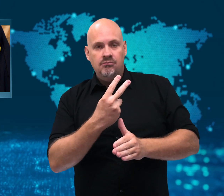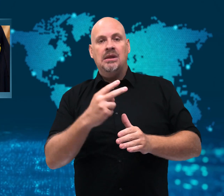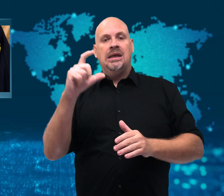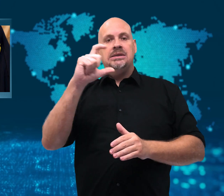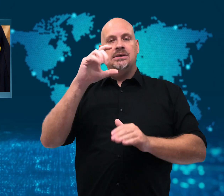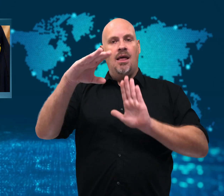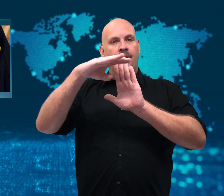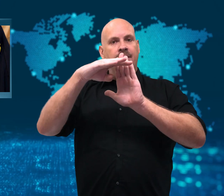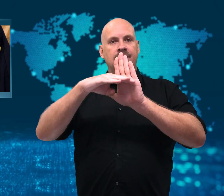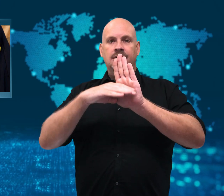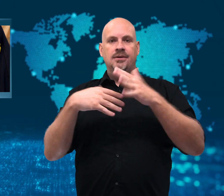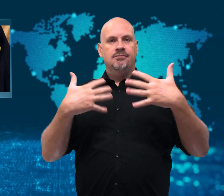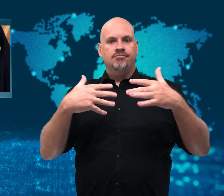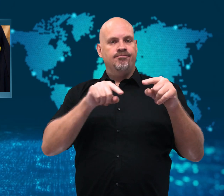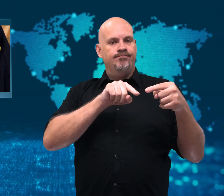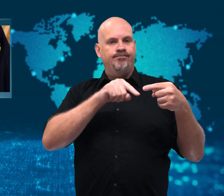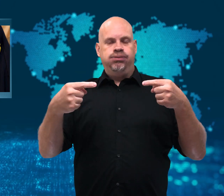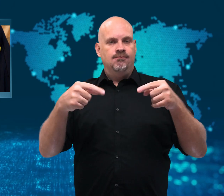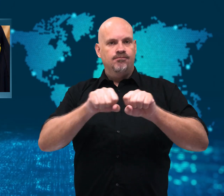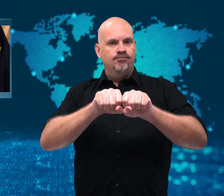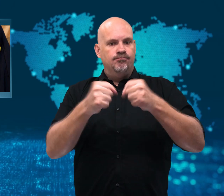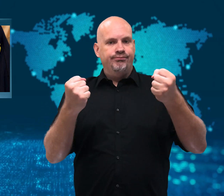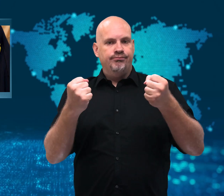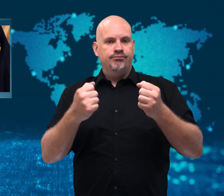violation of Islamic law.